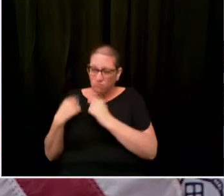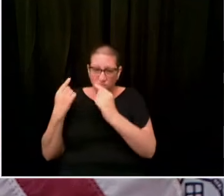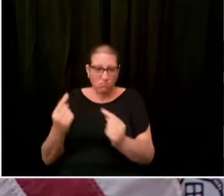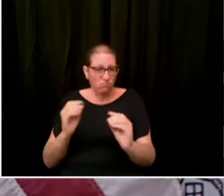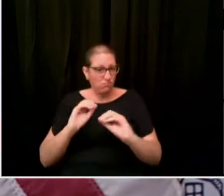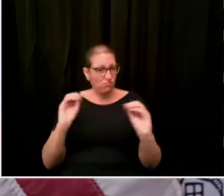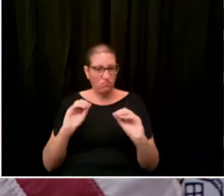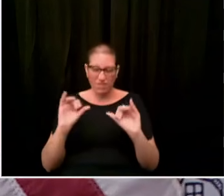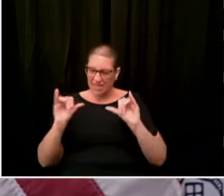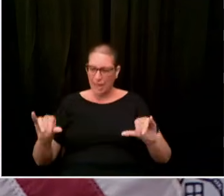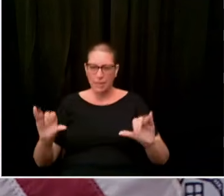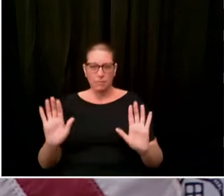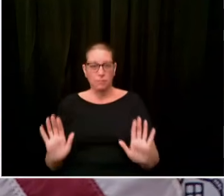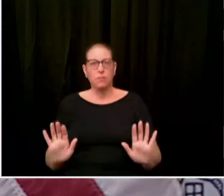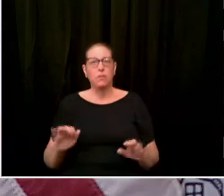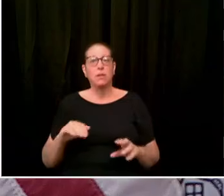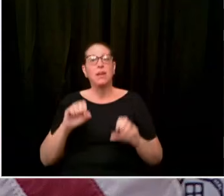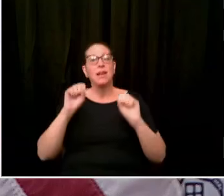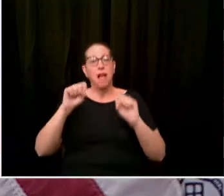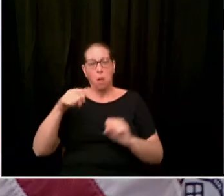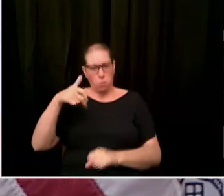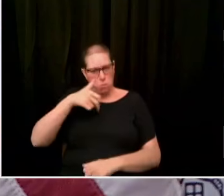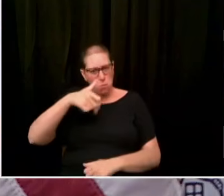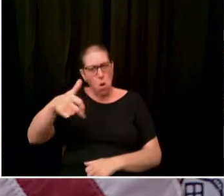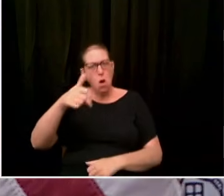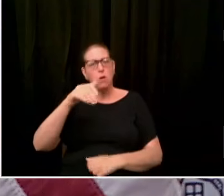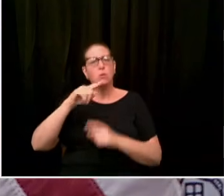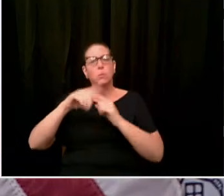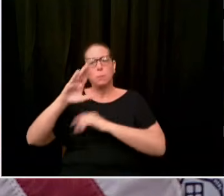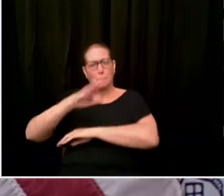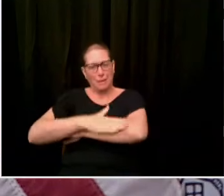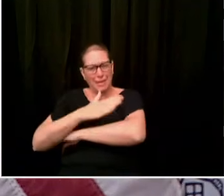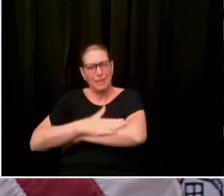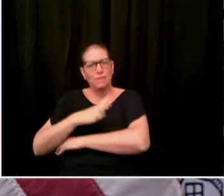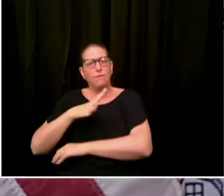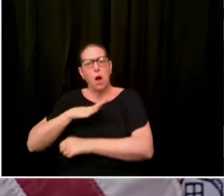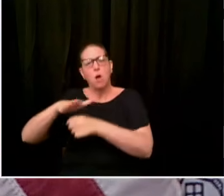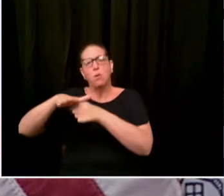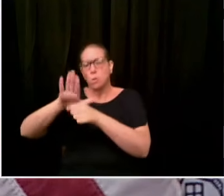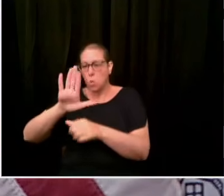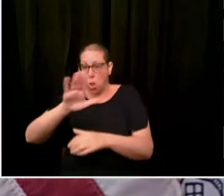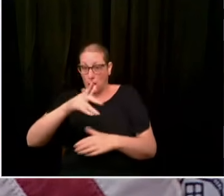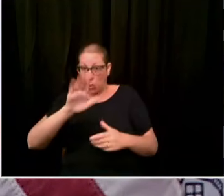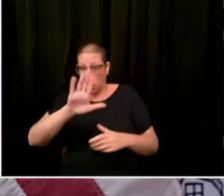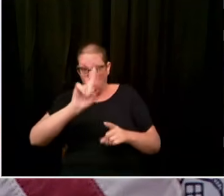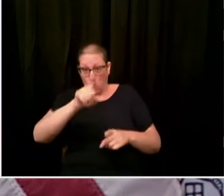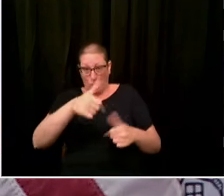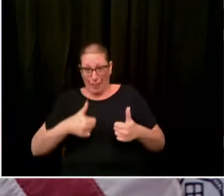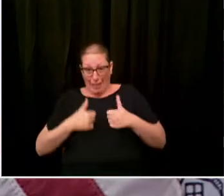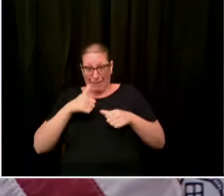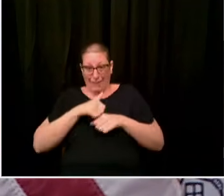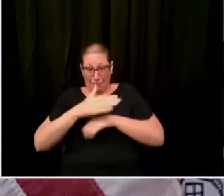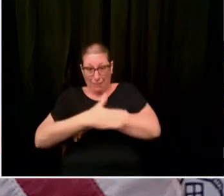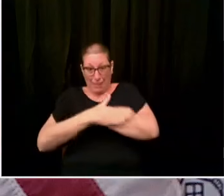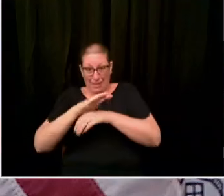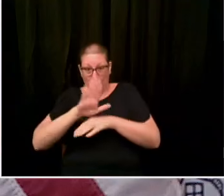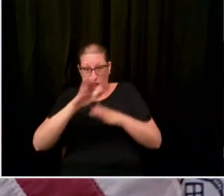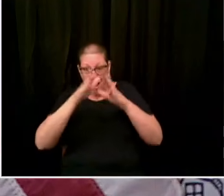WE DO NOT WANT TO SEE NON-ESSENTIAL TRAVEL. WE WANT TO SEE PEOPLE KEEPING THINGS AS MODEST AS POSSIBLE, GET